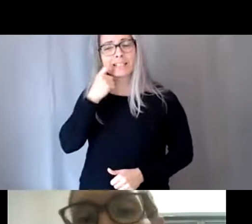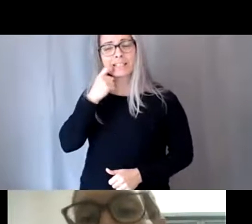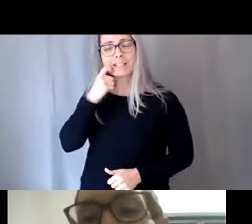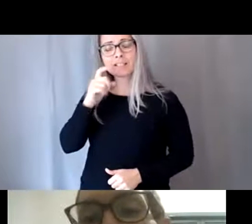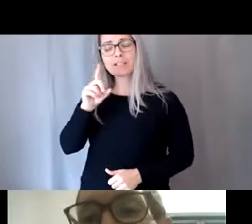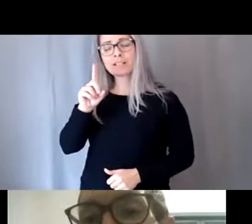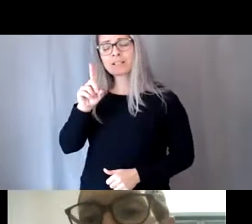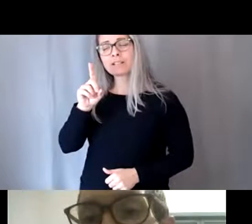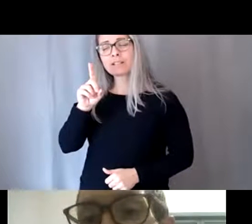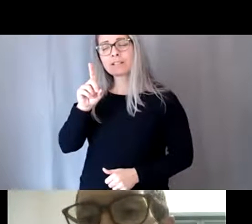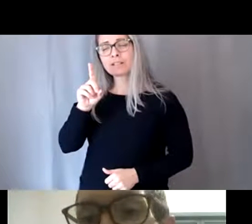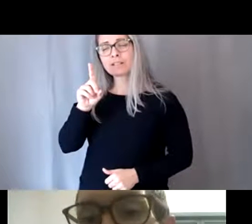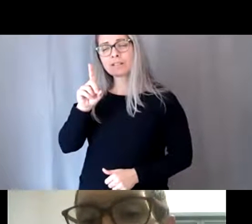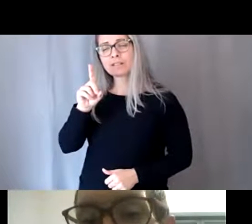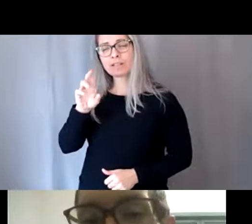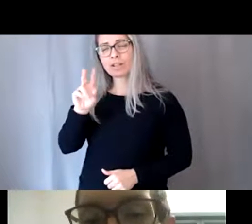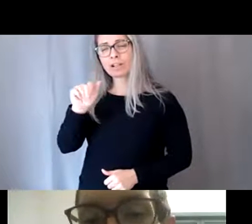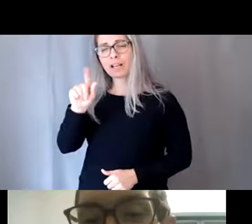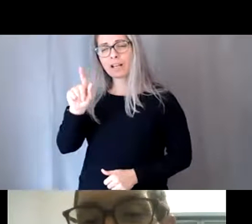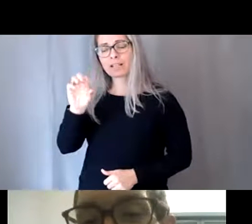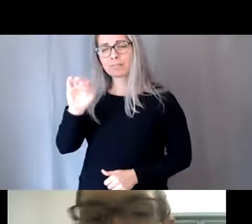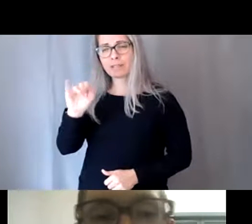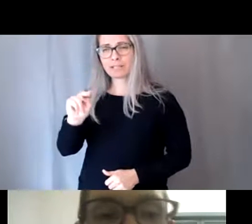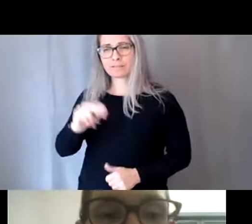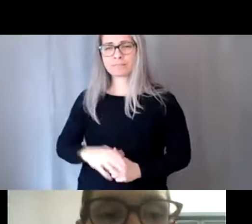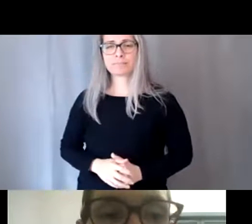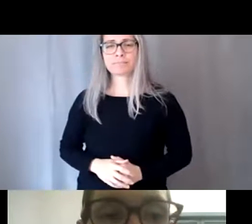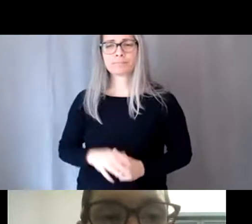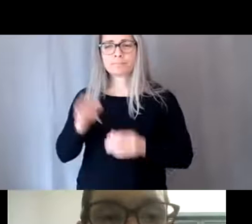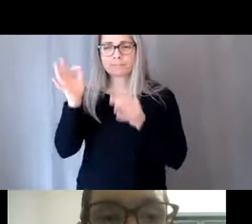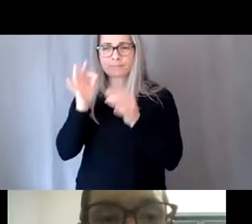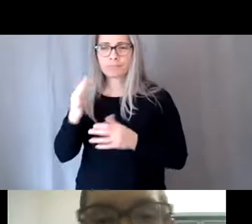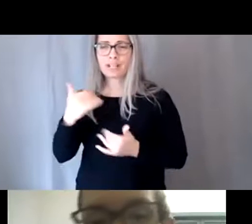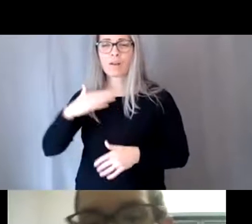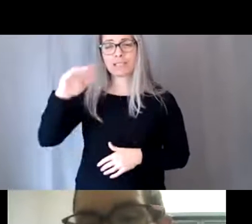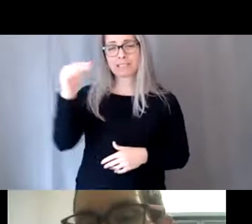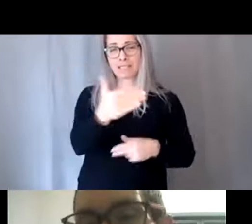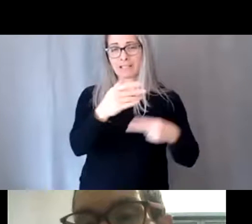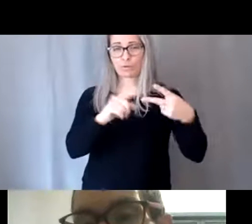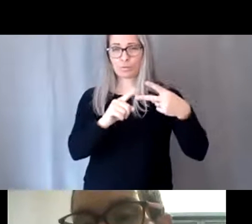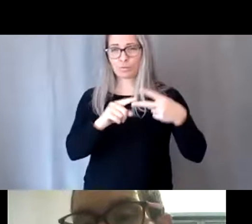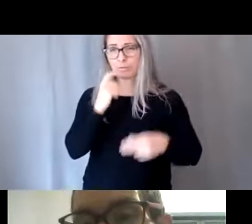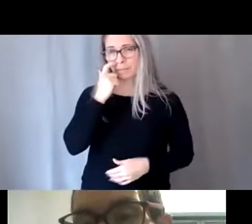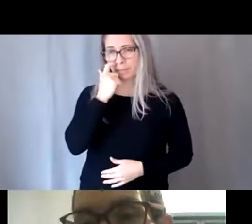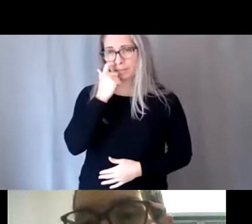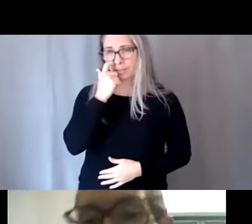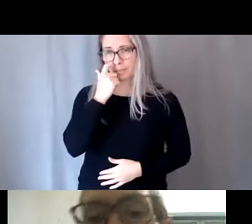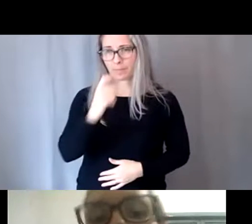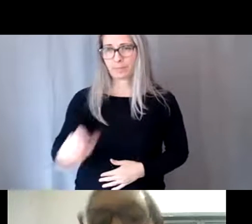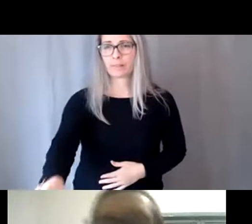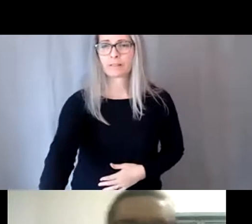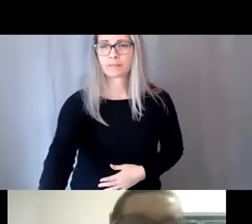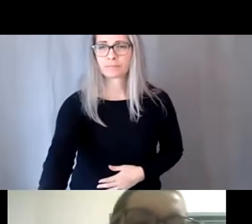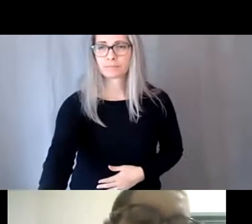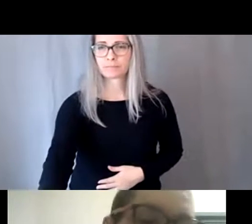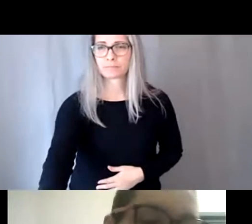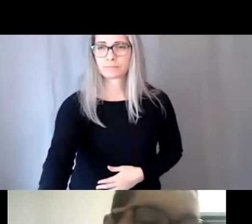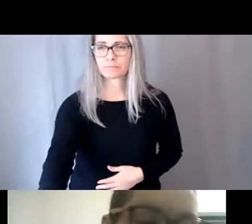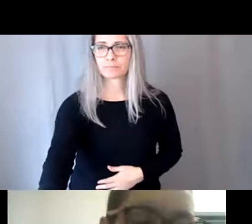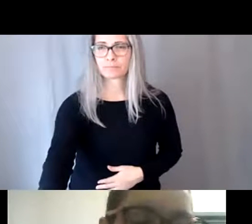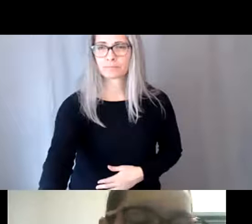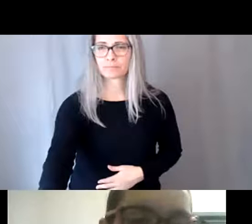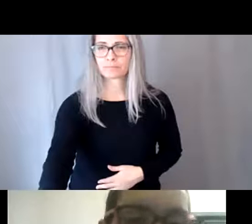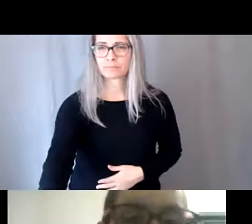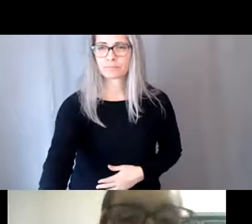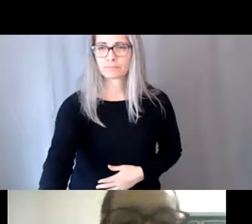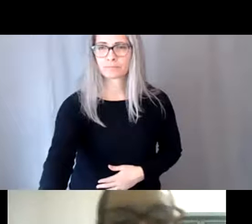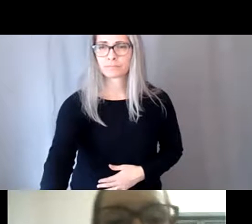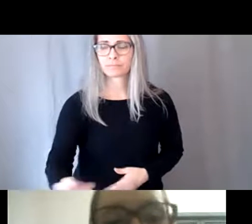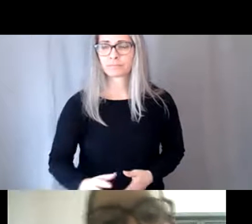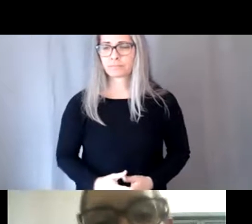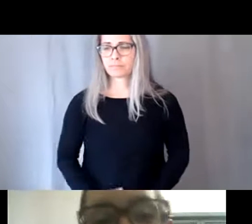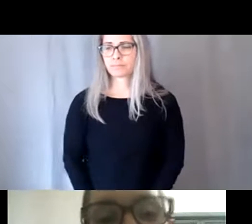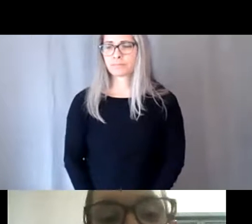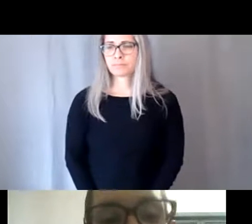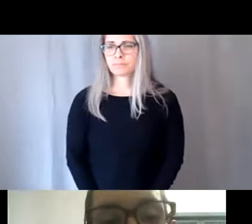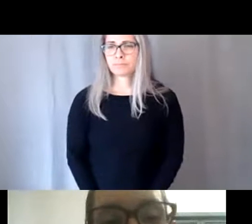now I’m going to move to my other slide